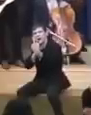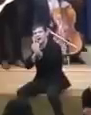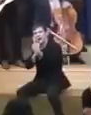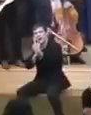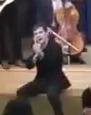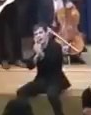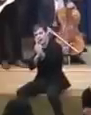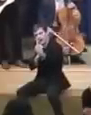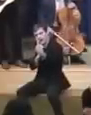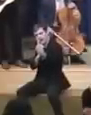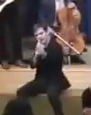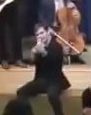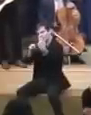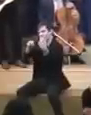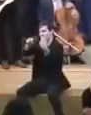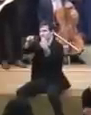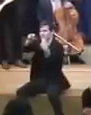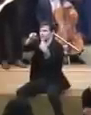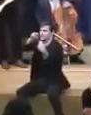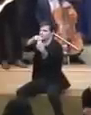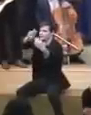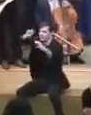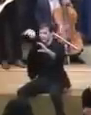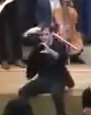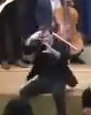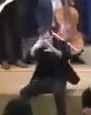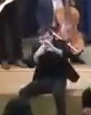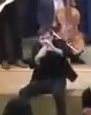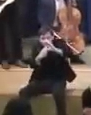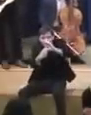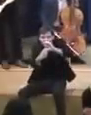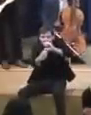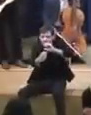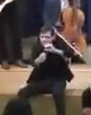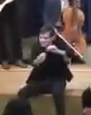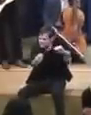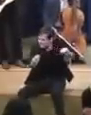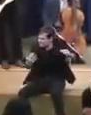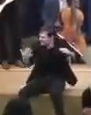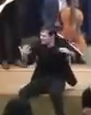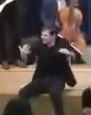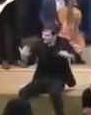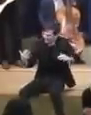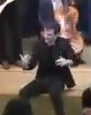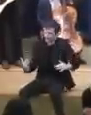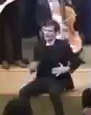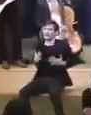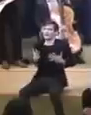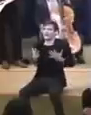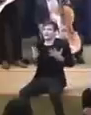A mystic wisdom, rising with them, to shore...